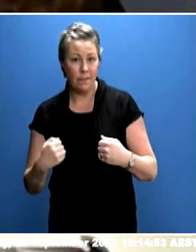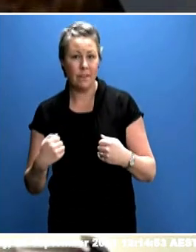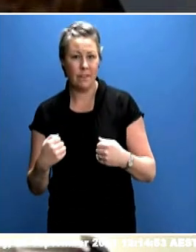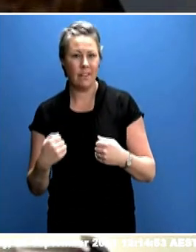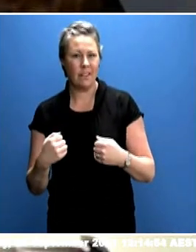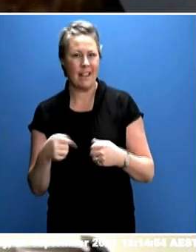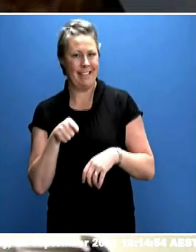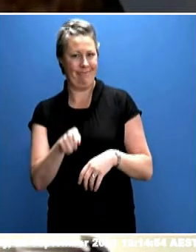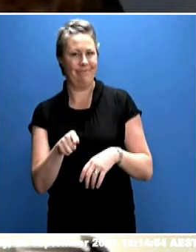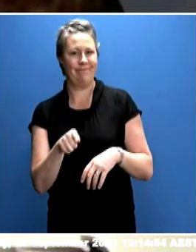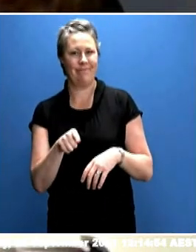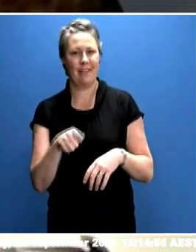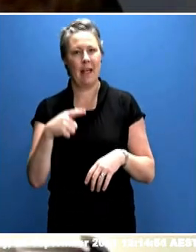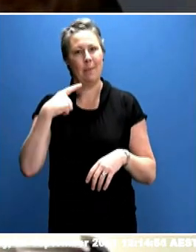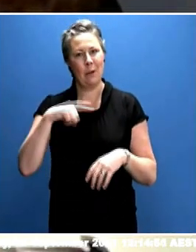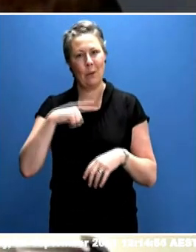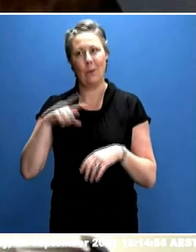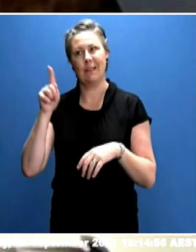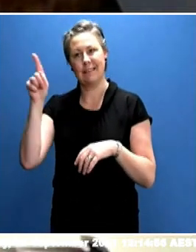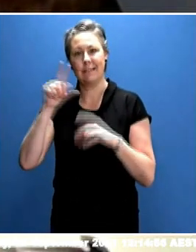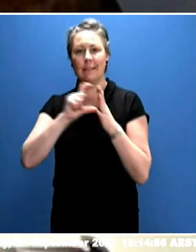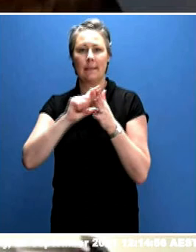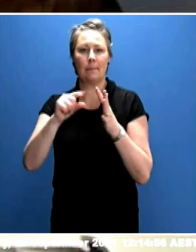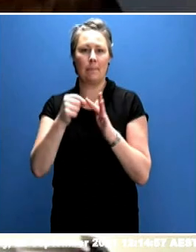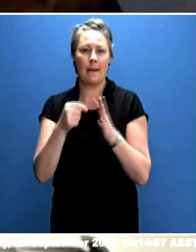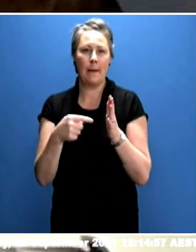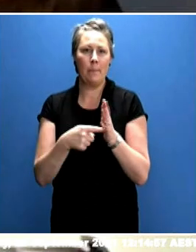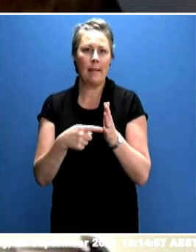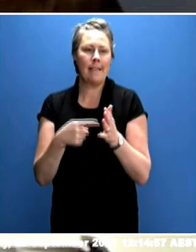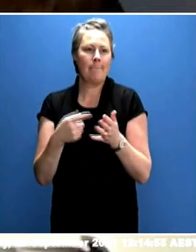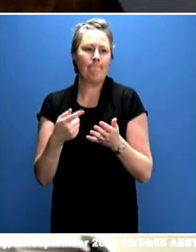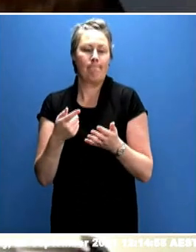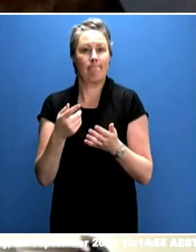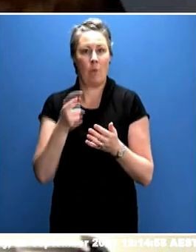That is partly because the Department of Communities doesn't assist with that.